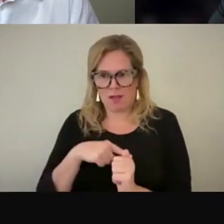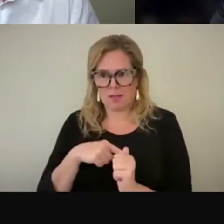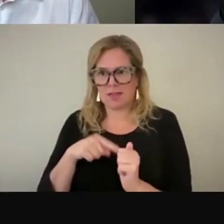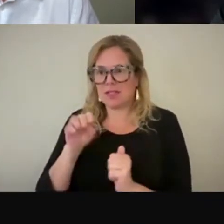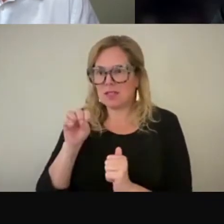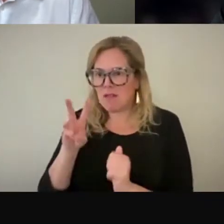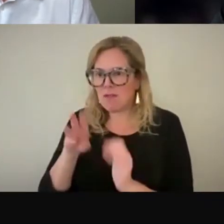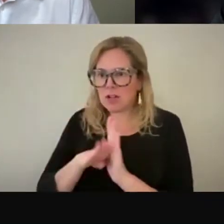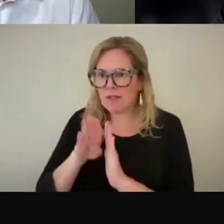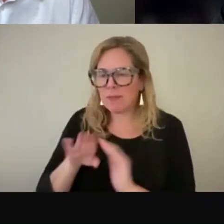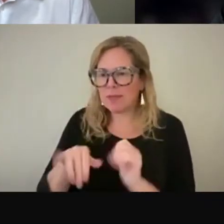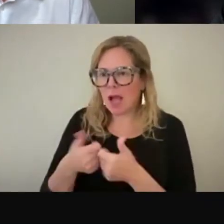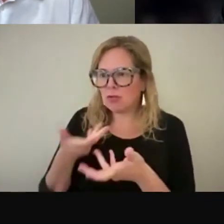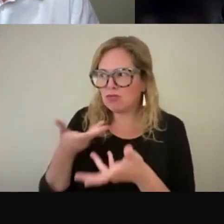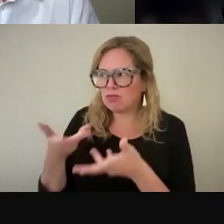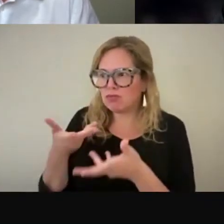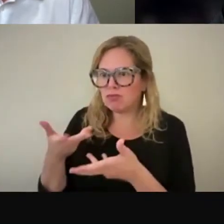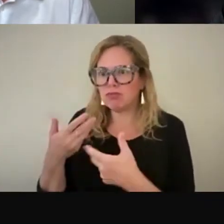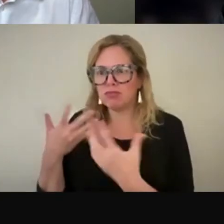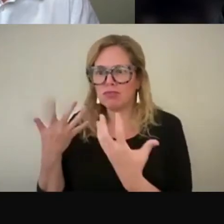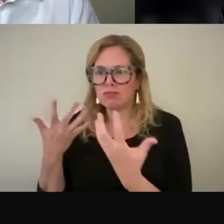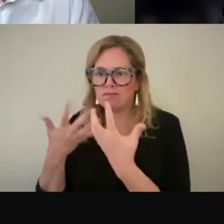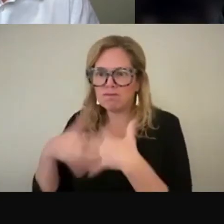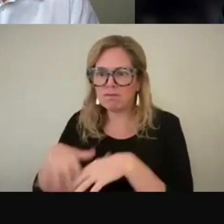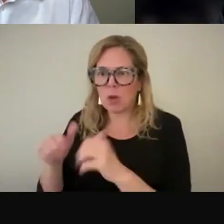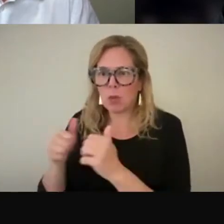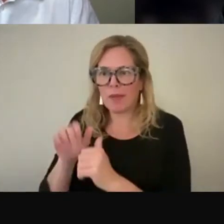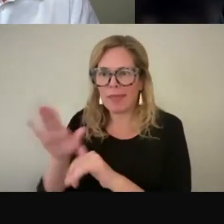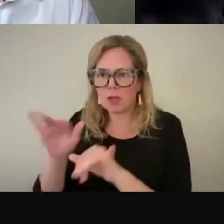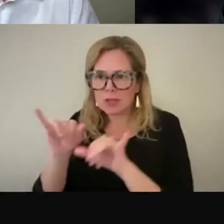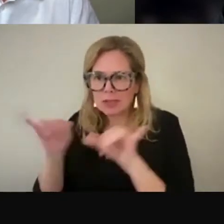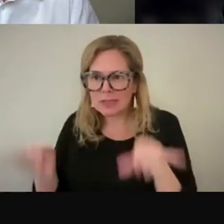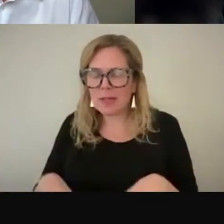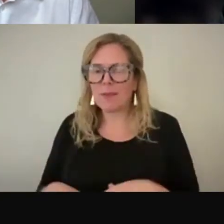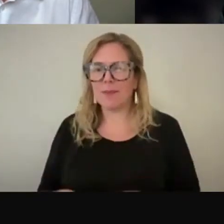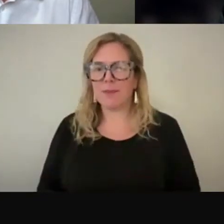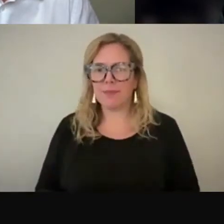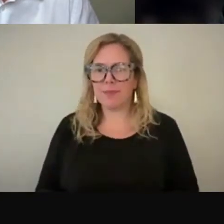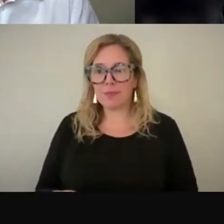assistant and others where you can easily get a hold of Apple to ask for specific